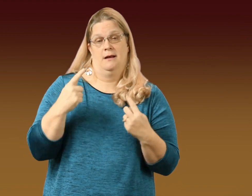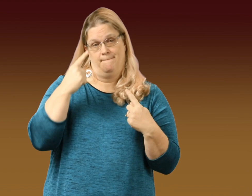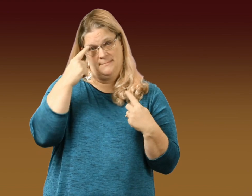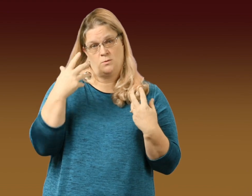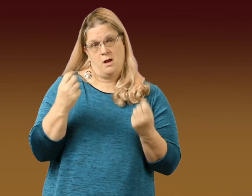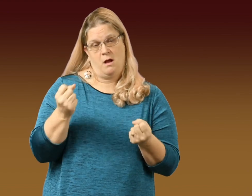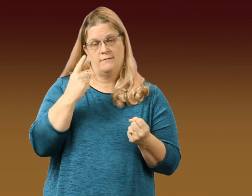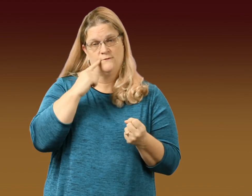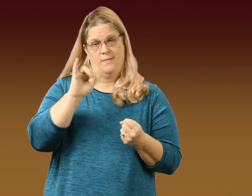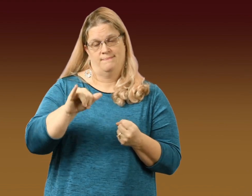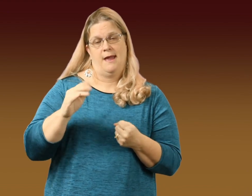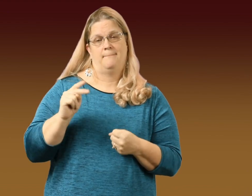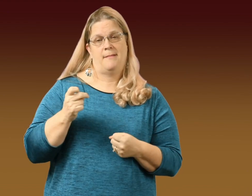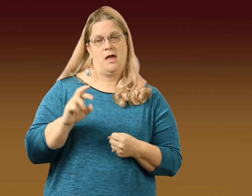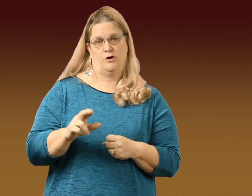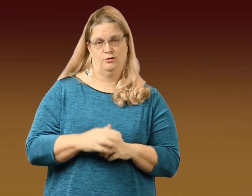or even mental health, for that matter.